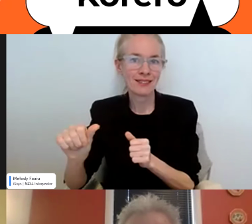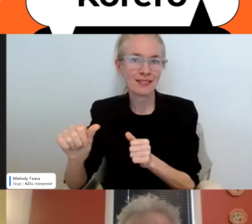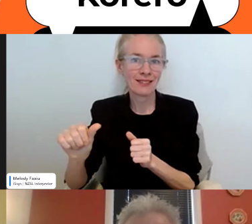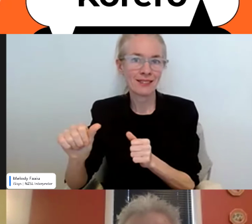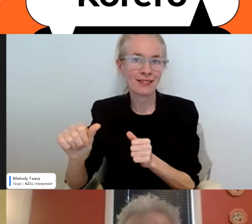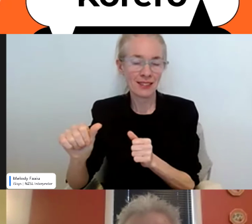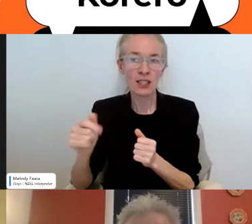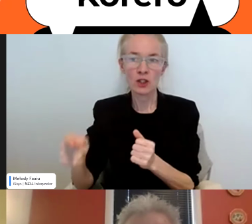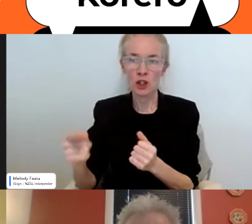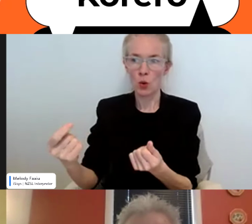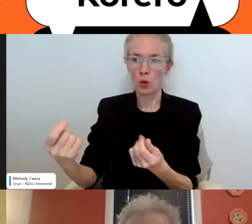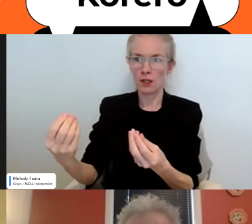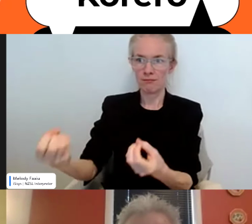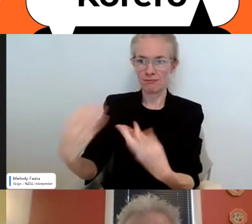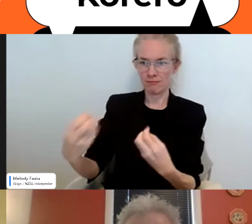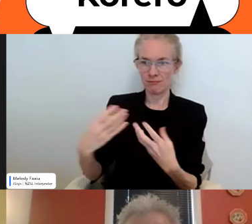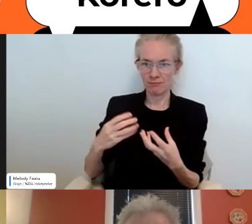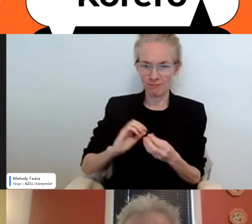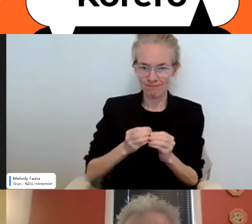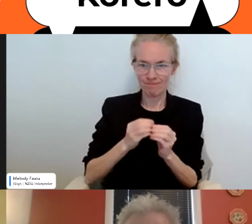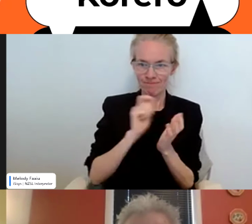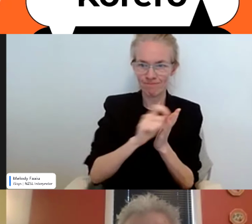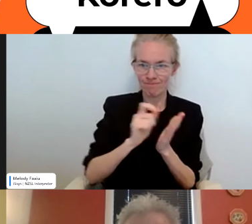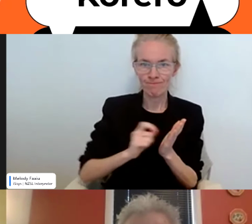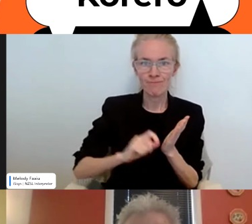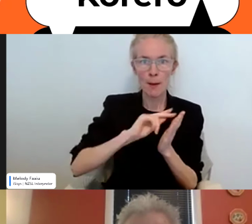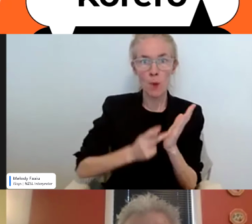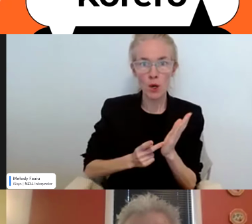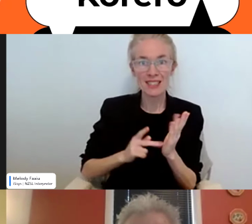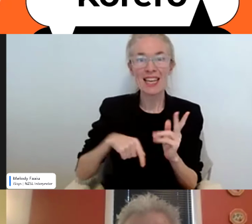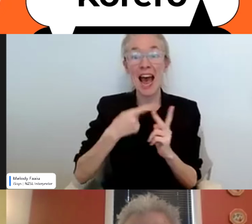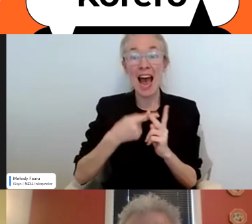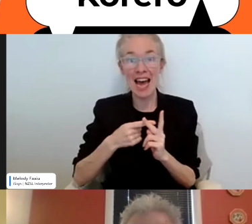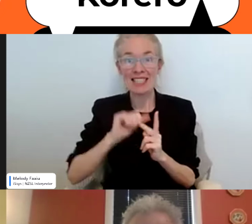up with those strategies. And that's not just about consulting, that's